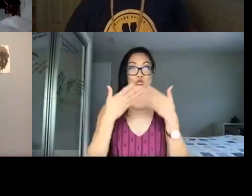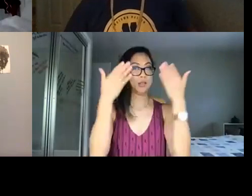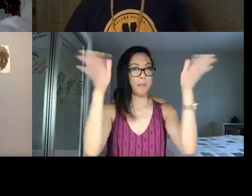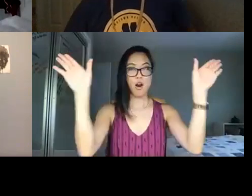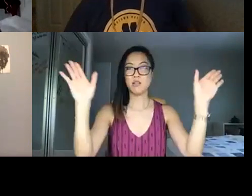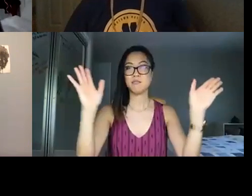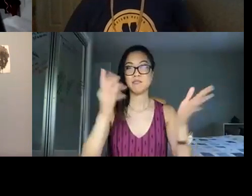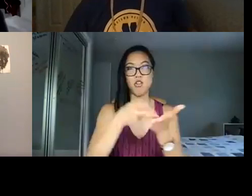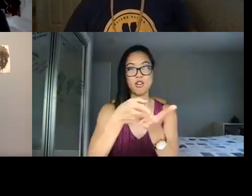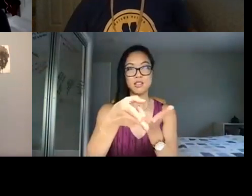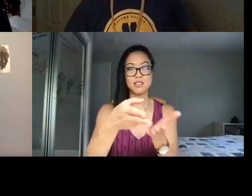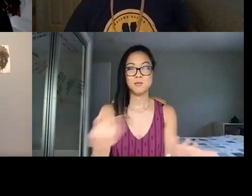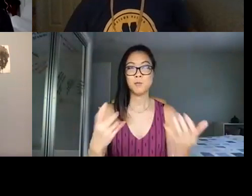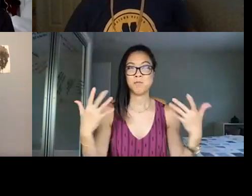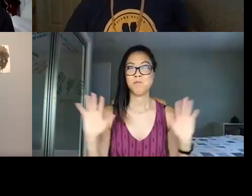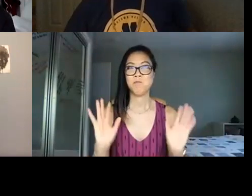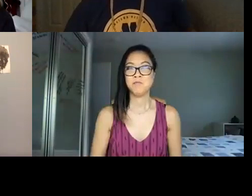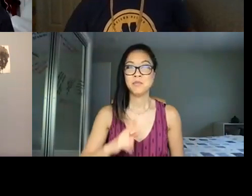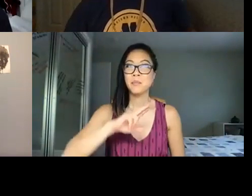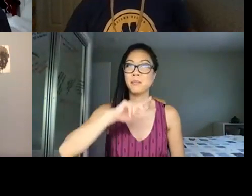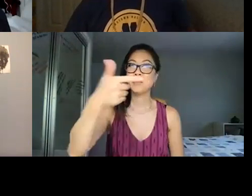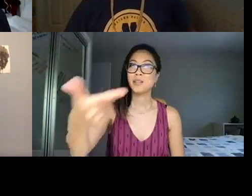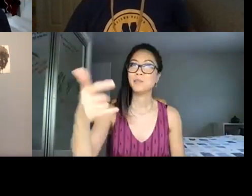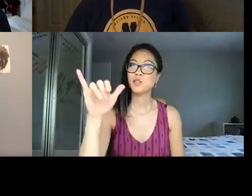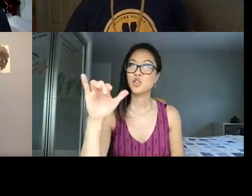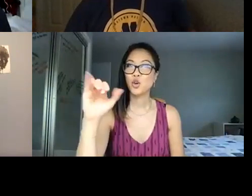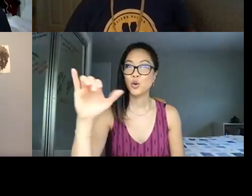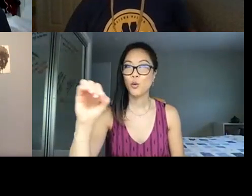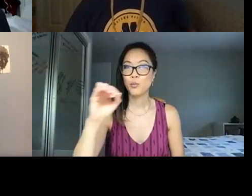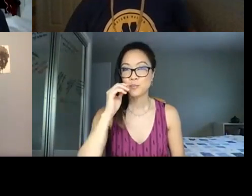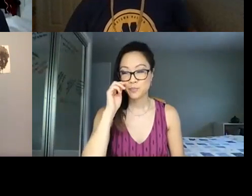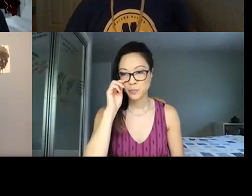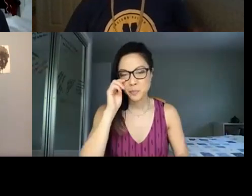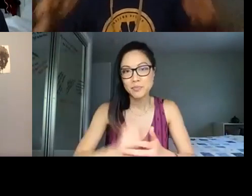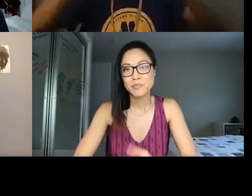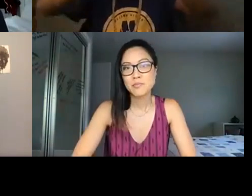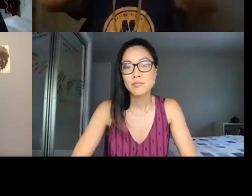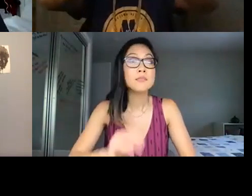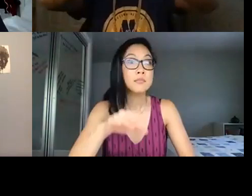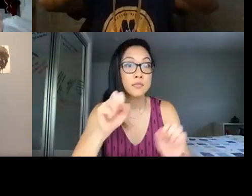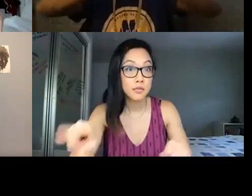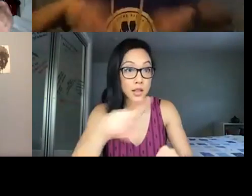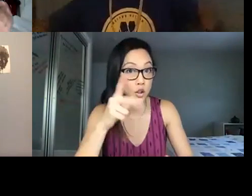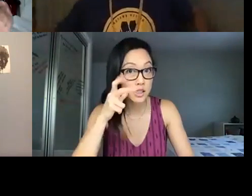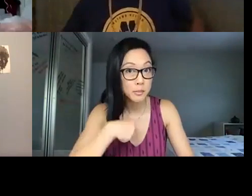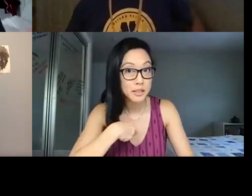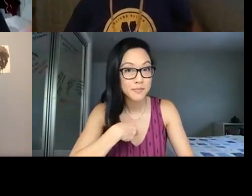Can you guys hear me? We can. Okay. Sweet.